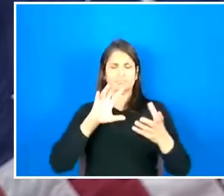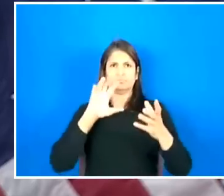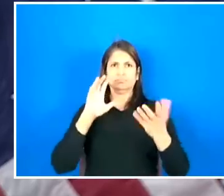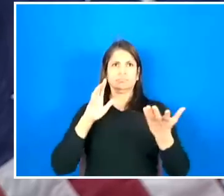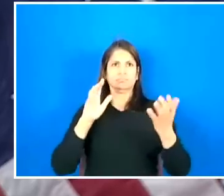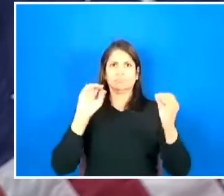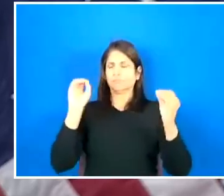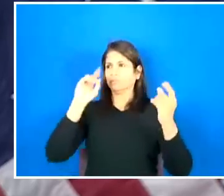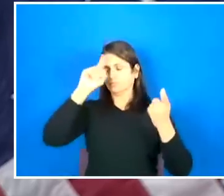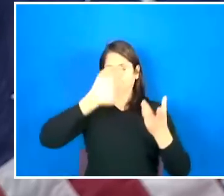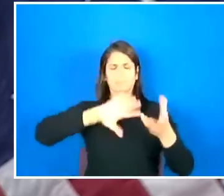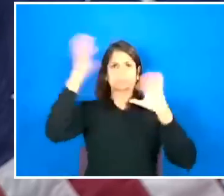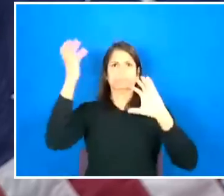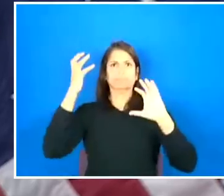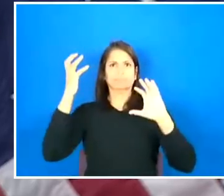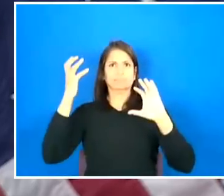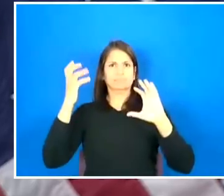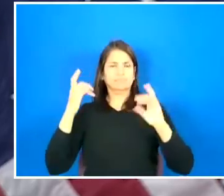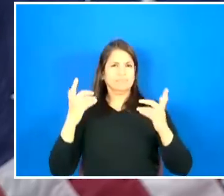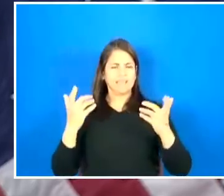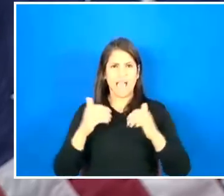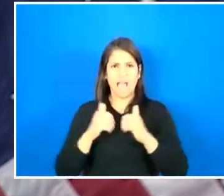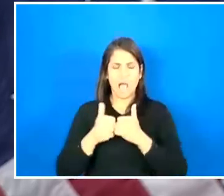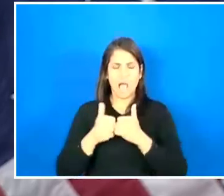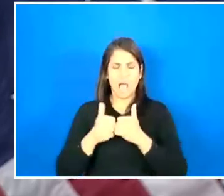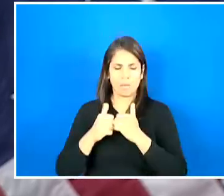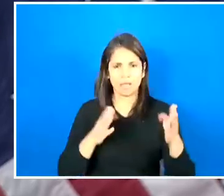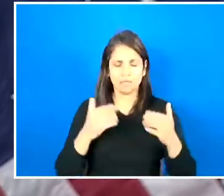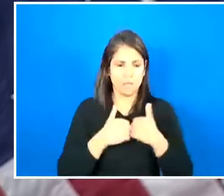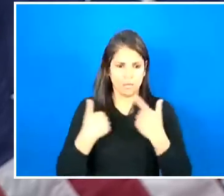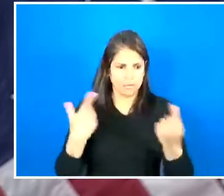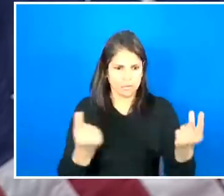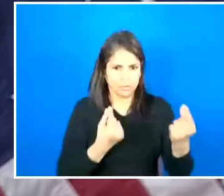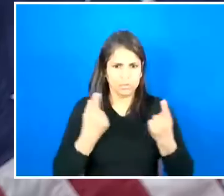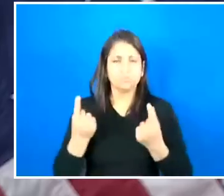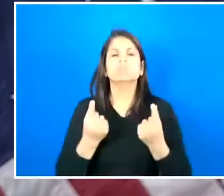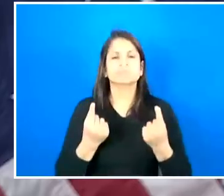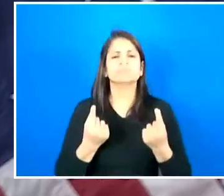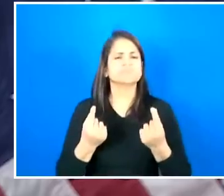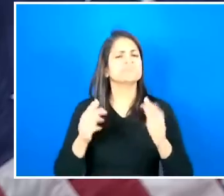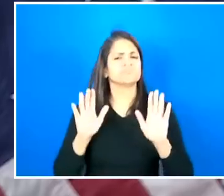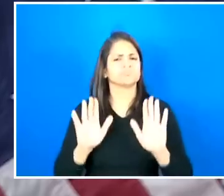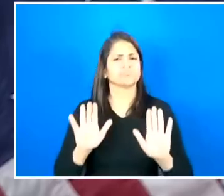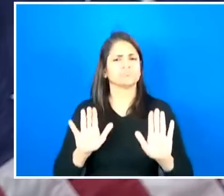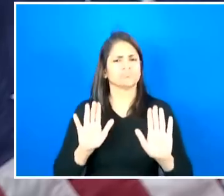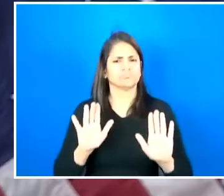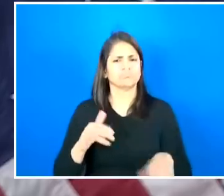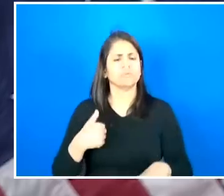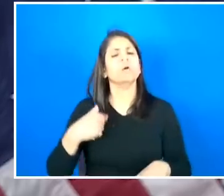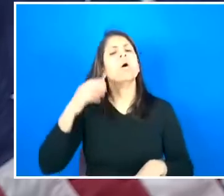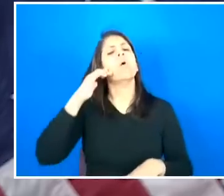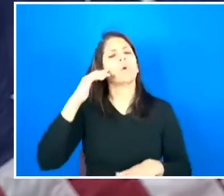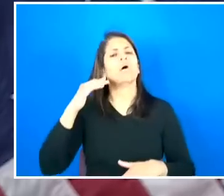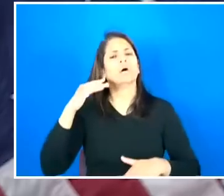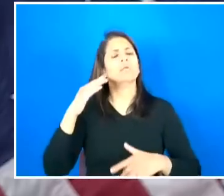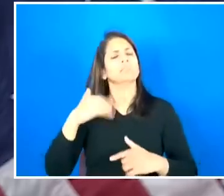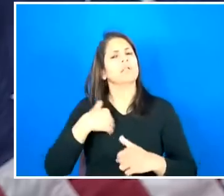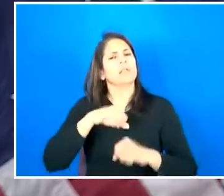FIND A PARALLEL FOR, CERTAINLY NOT IN OUR MEMORY. BUT ATWH WE KNOW IS WE HAVE TO SUPPORT YOU.